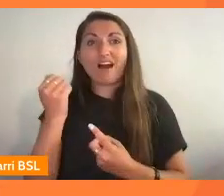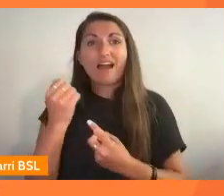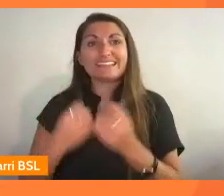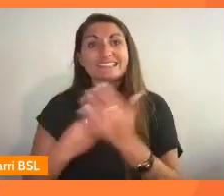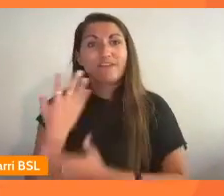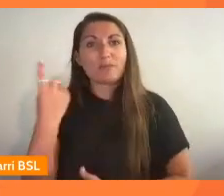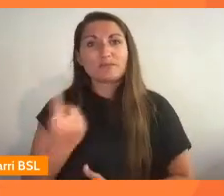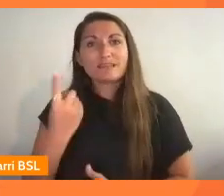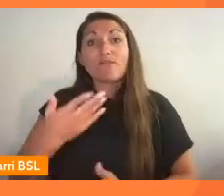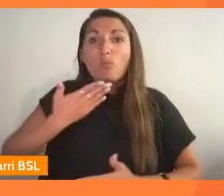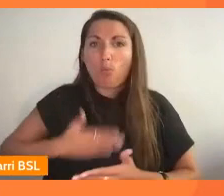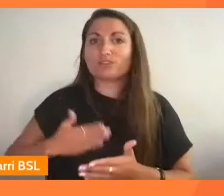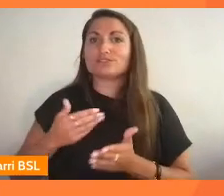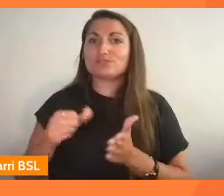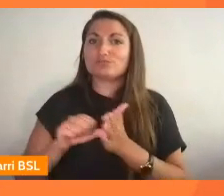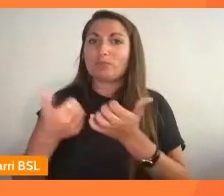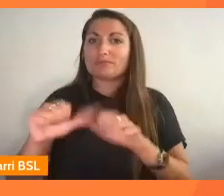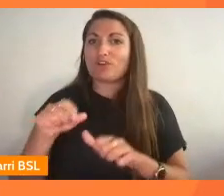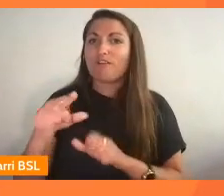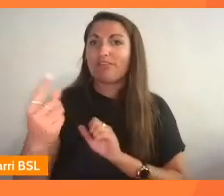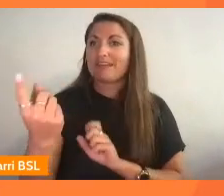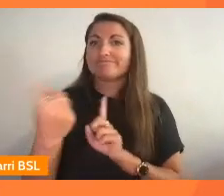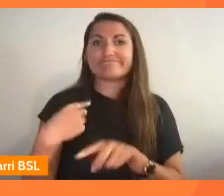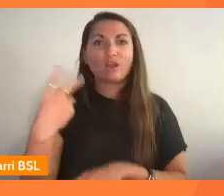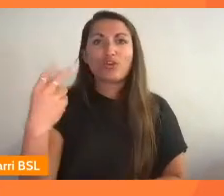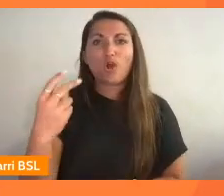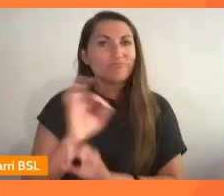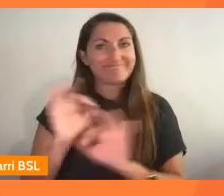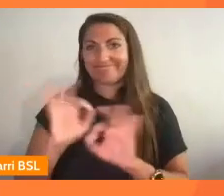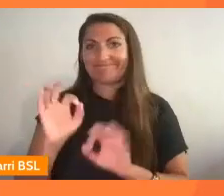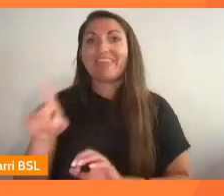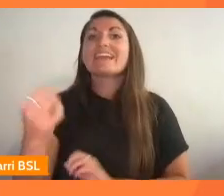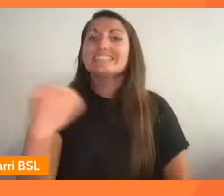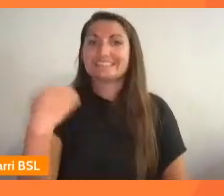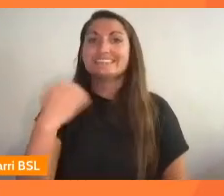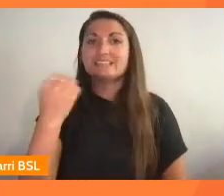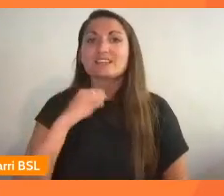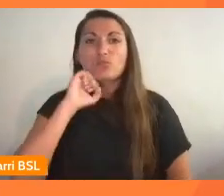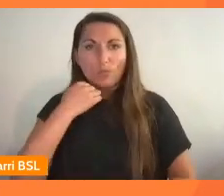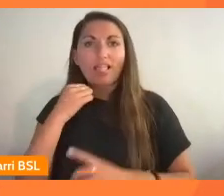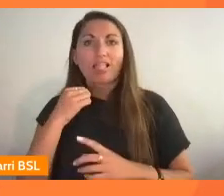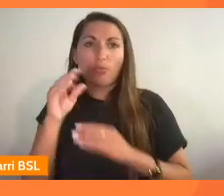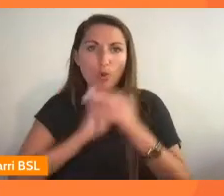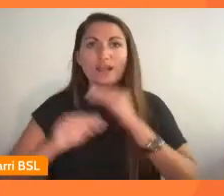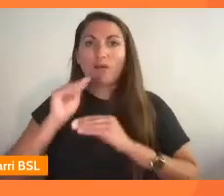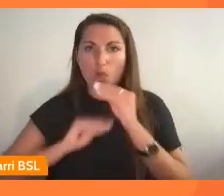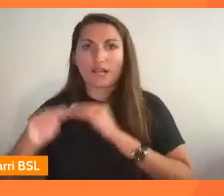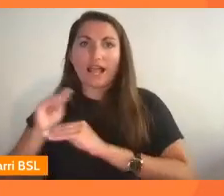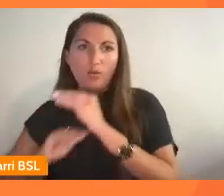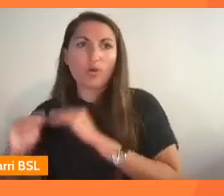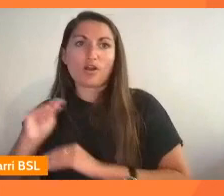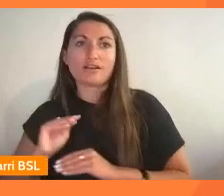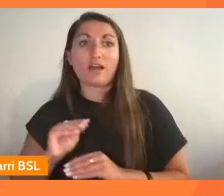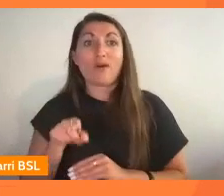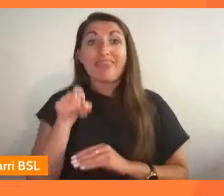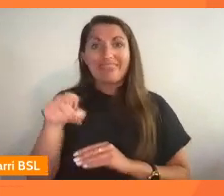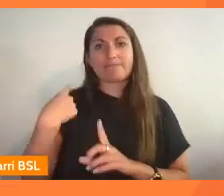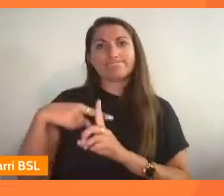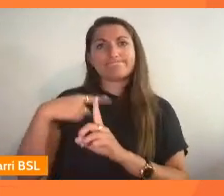Nothing is a no, everything is we will find another way. And I think that can encourage you to keep thinking bigger.